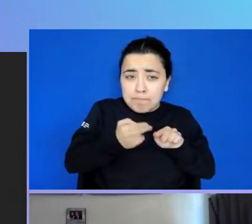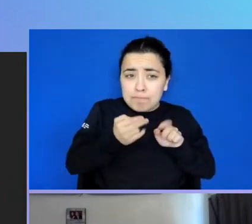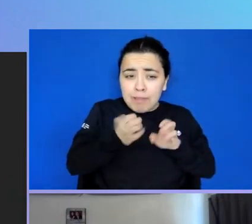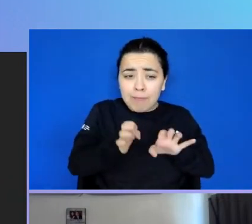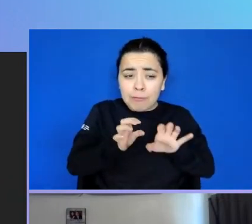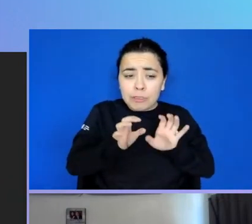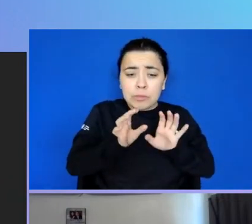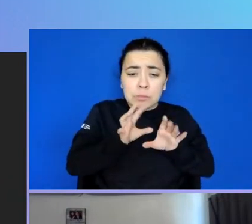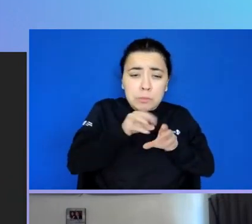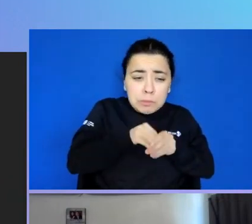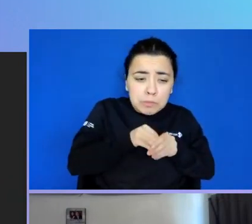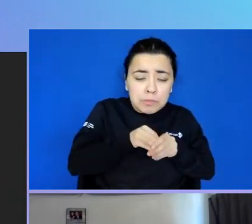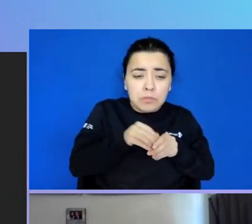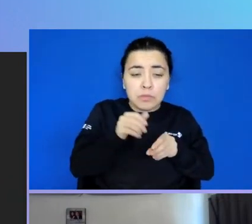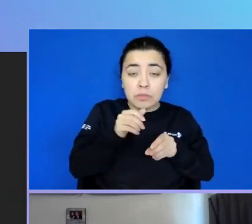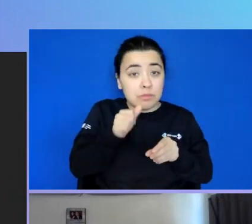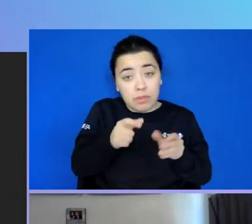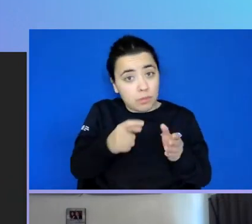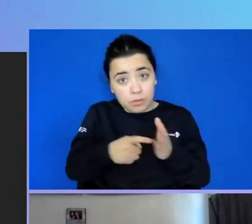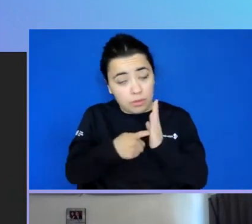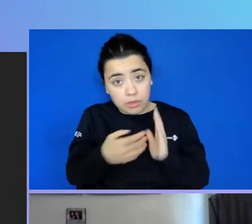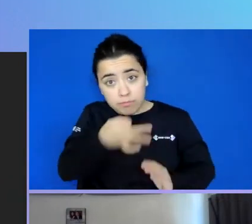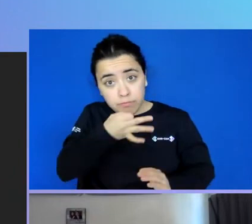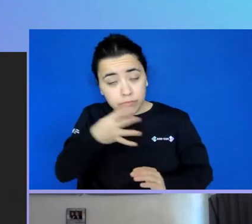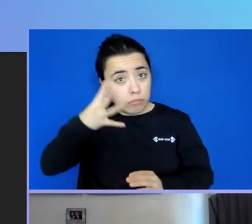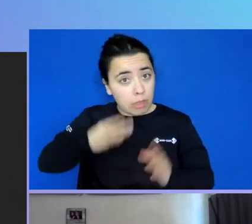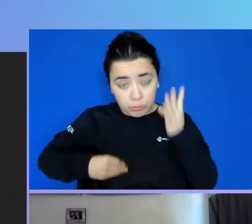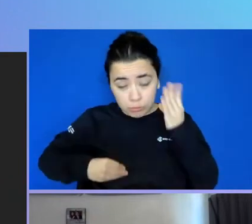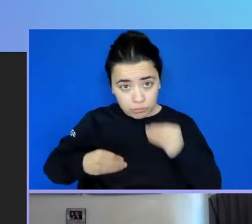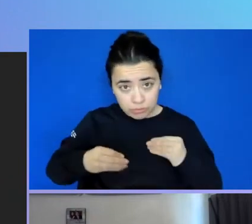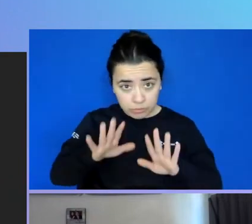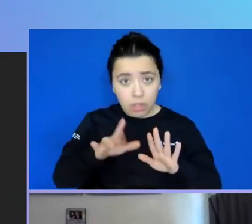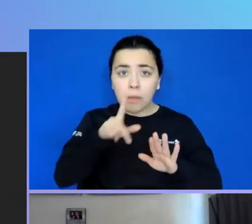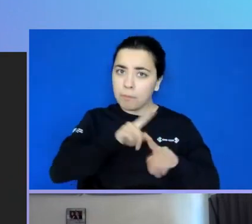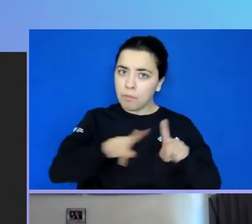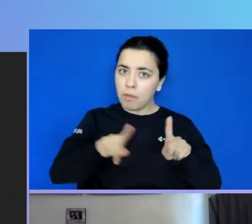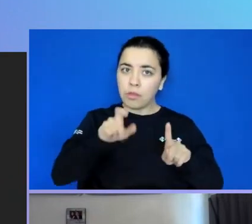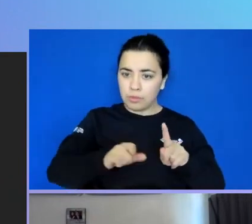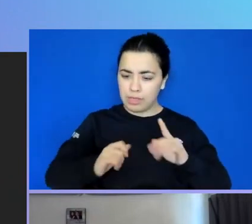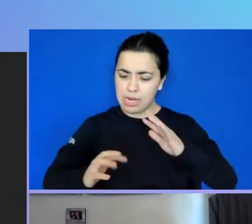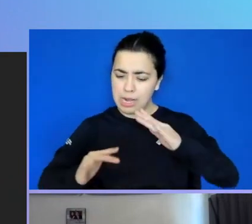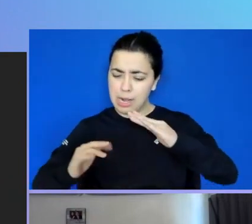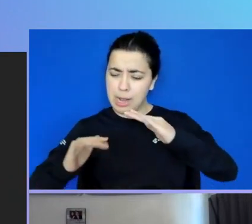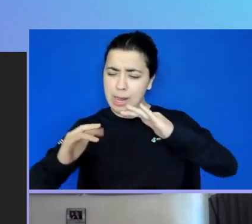expertise in accessibility, you can actually get to 80. This is